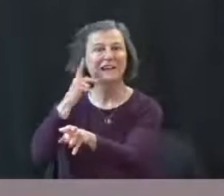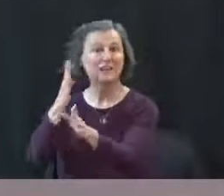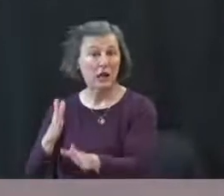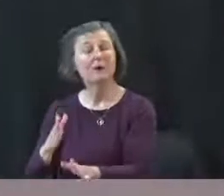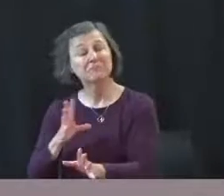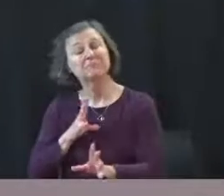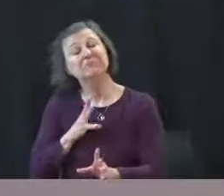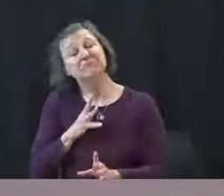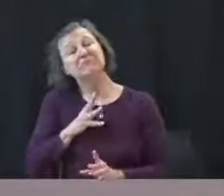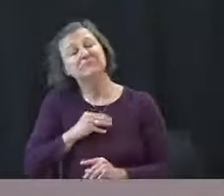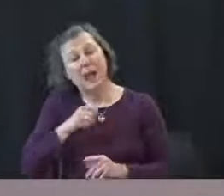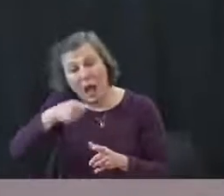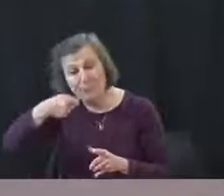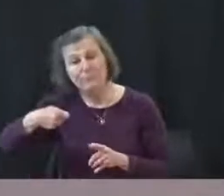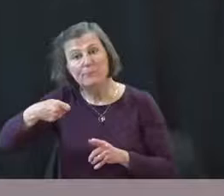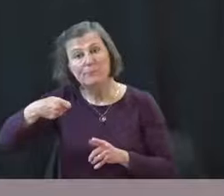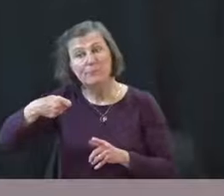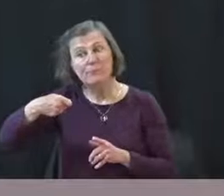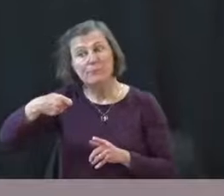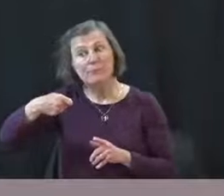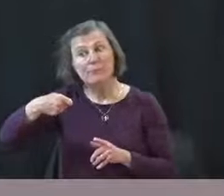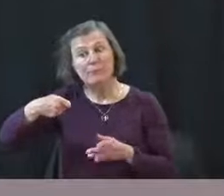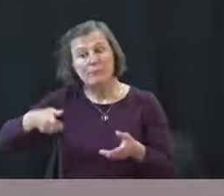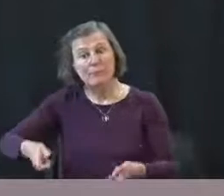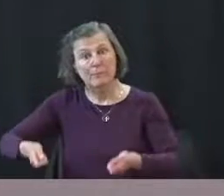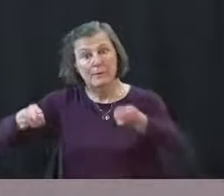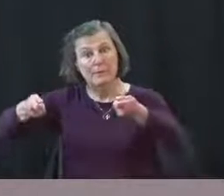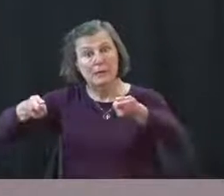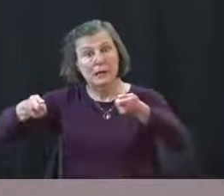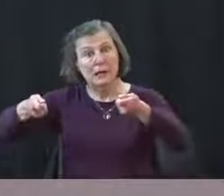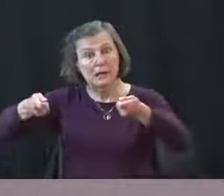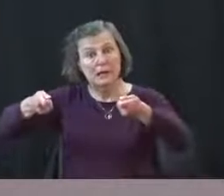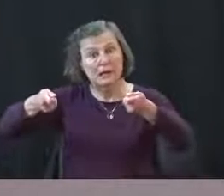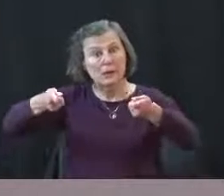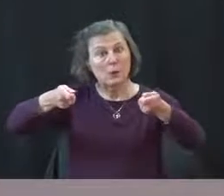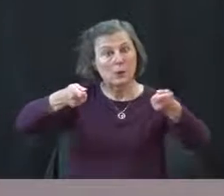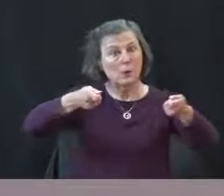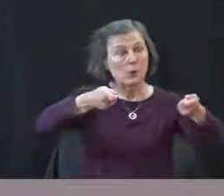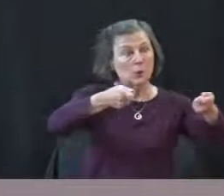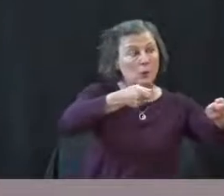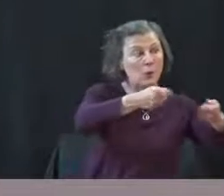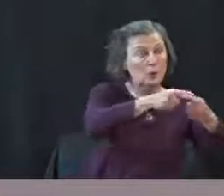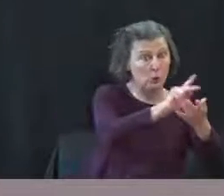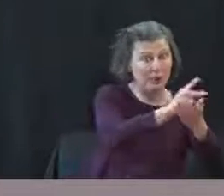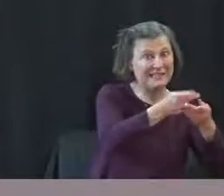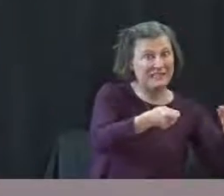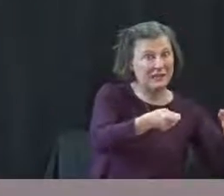After his first bite he picked up the plate and he walked back to the kitchen and he hurled